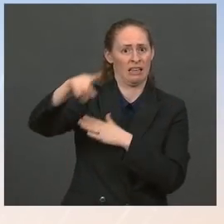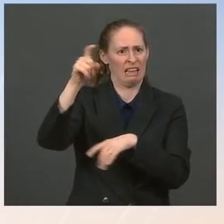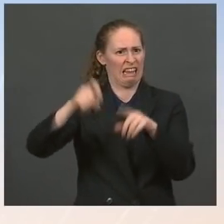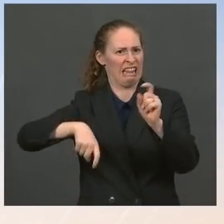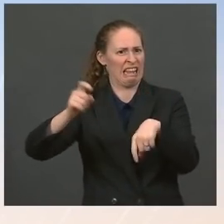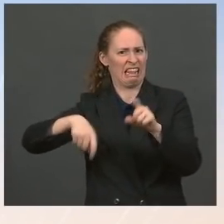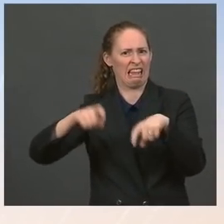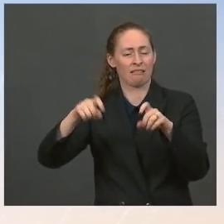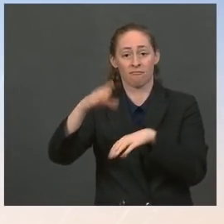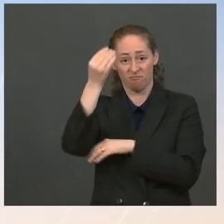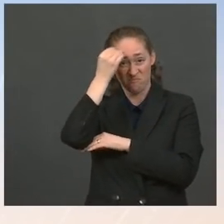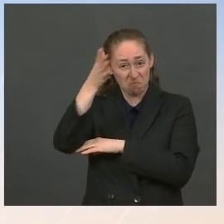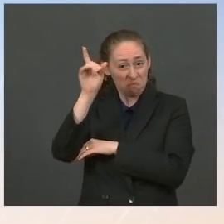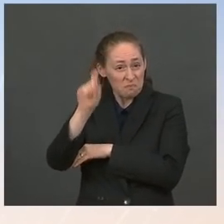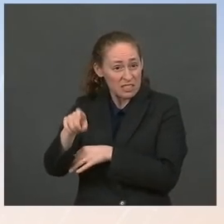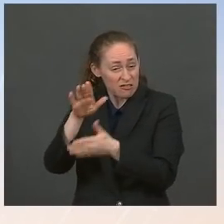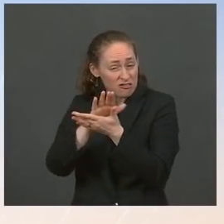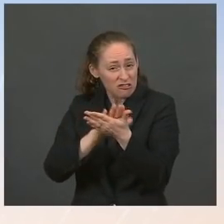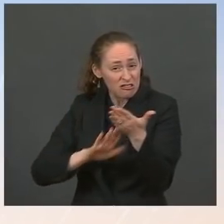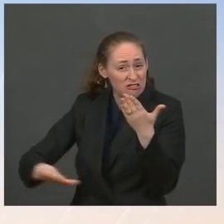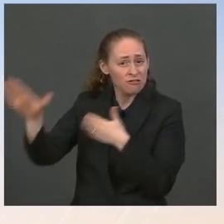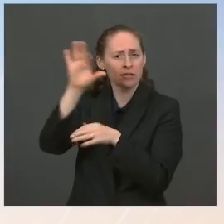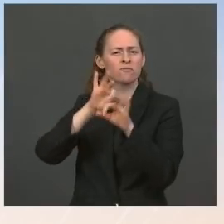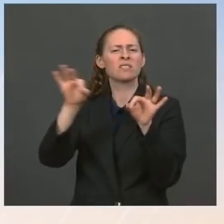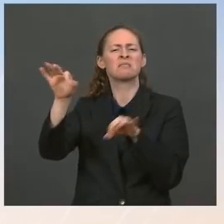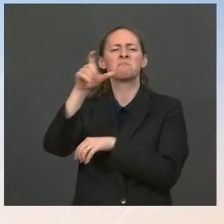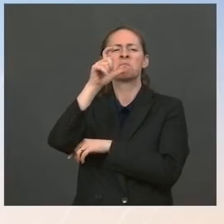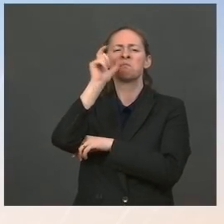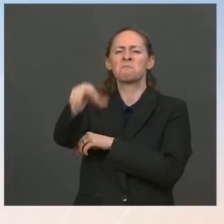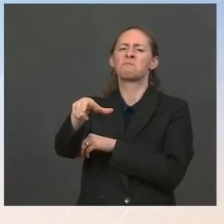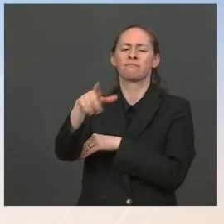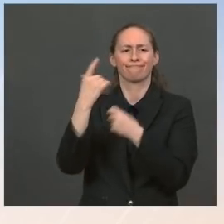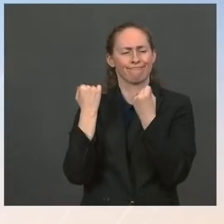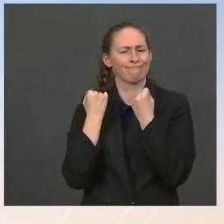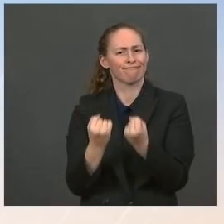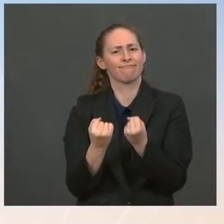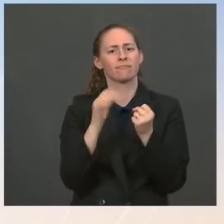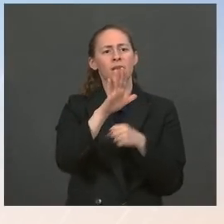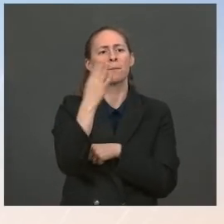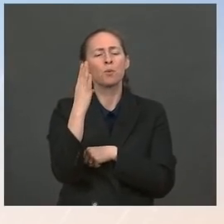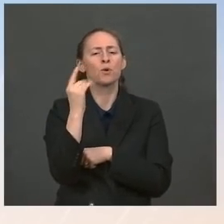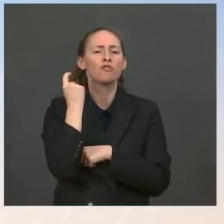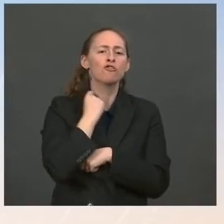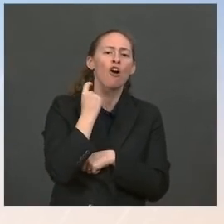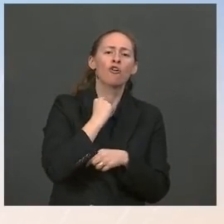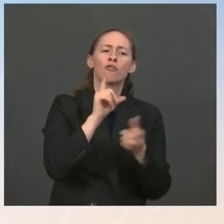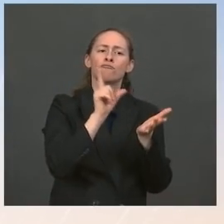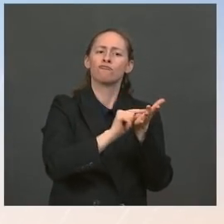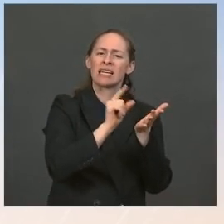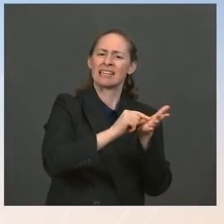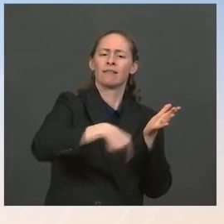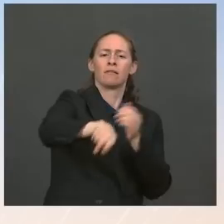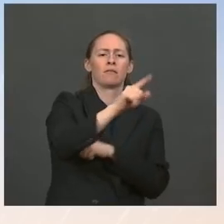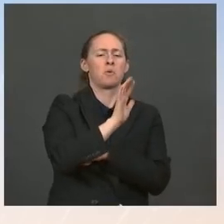which is why the President often talks about this as a blue-collar blueprint for American competitiveness. And it's a generational investment